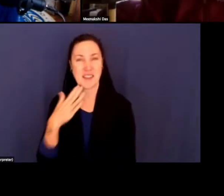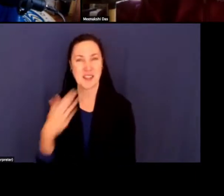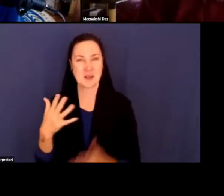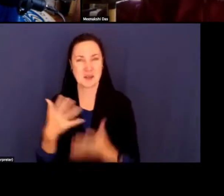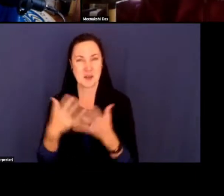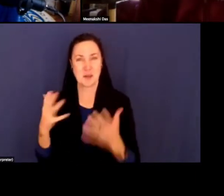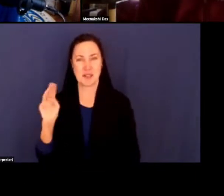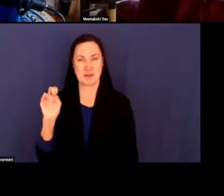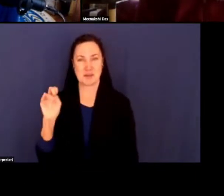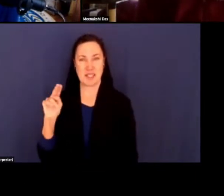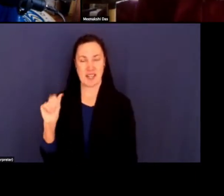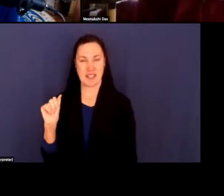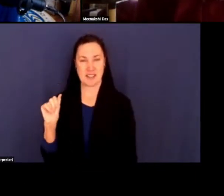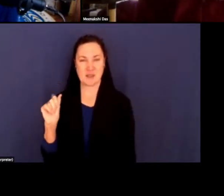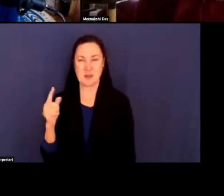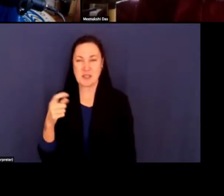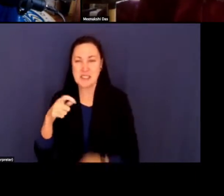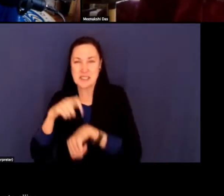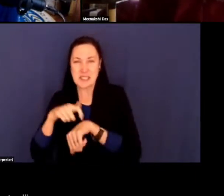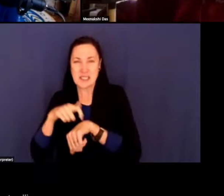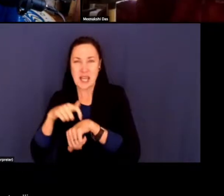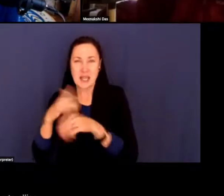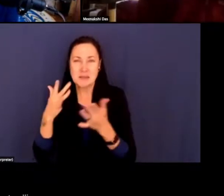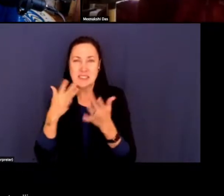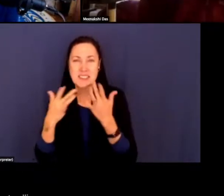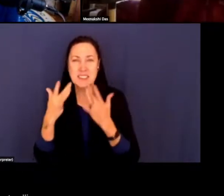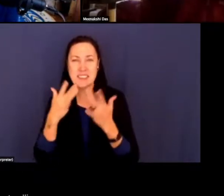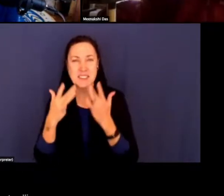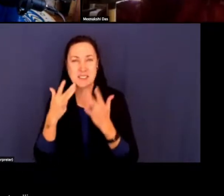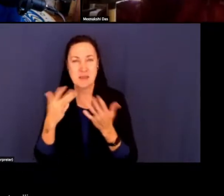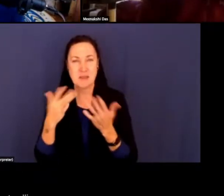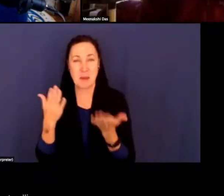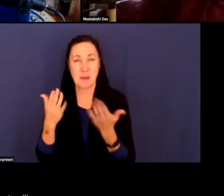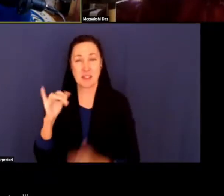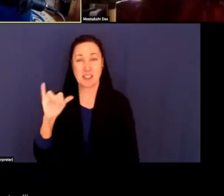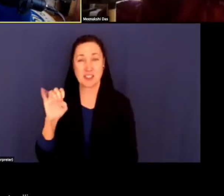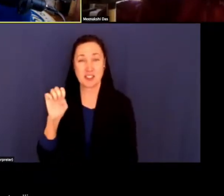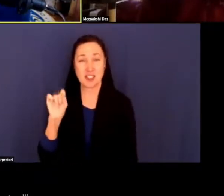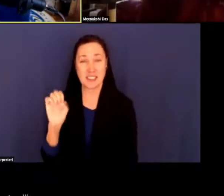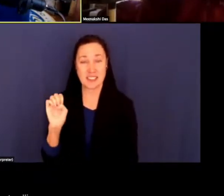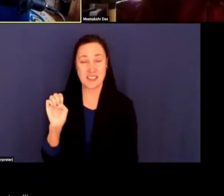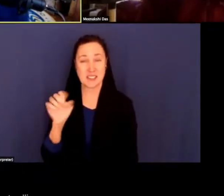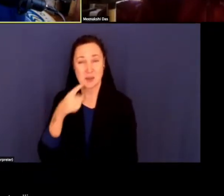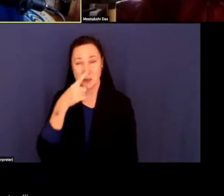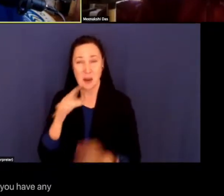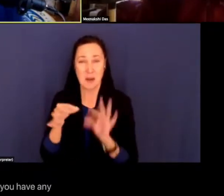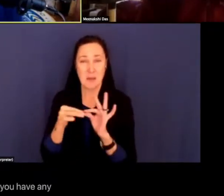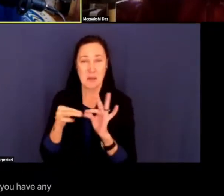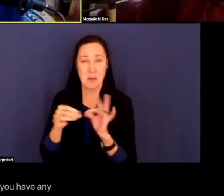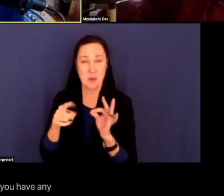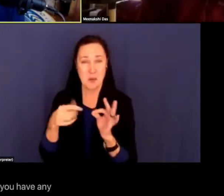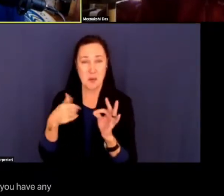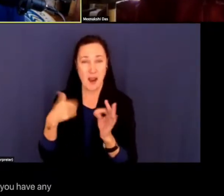Jesse Shanahan I want to echo everything